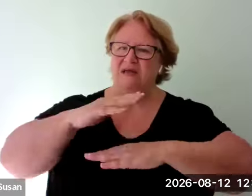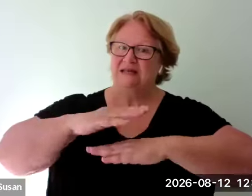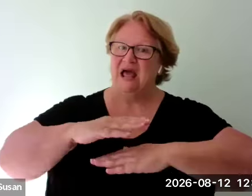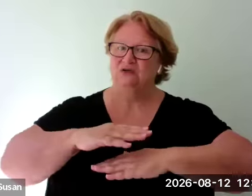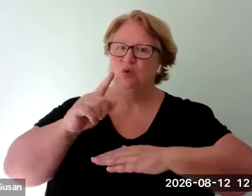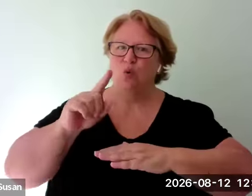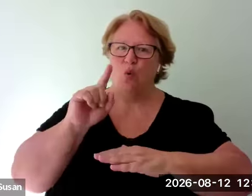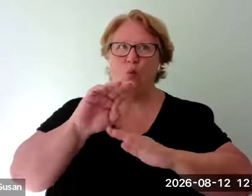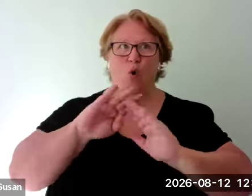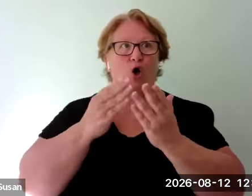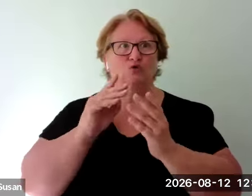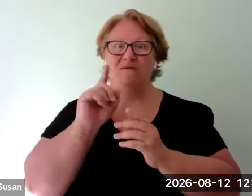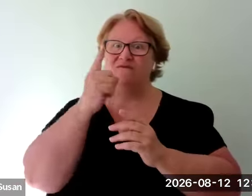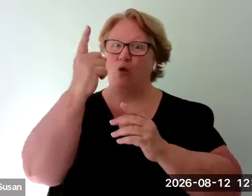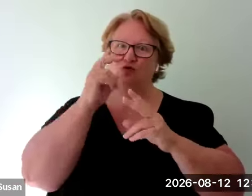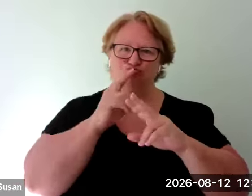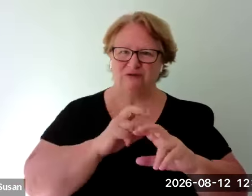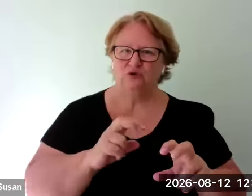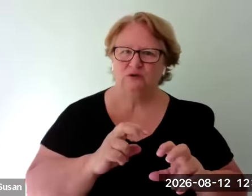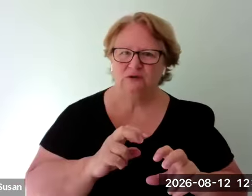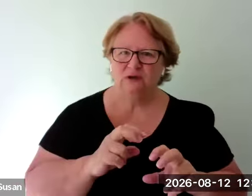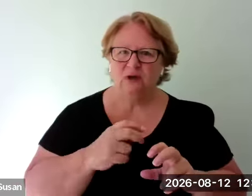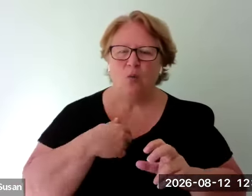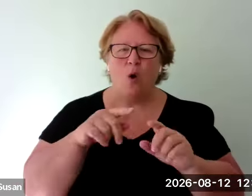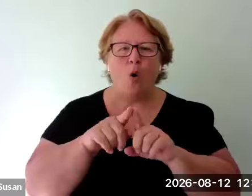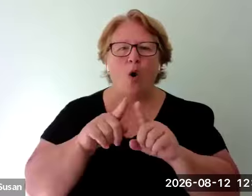you on today. We know these lands were never ceded and our